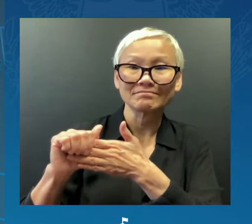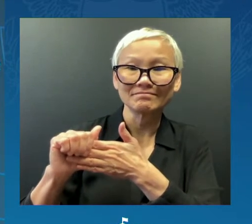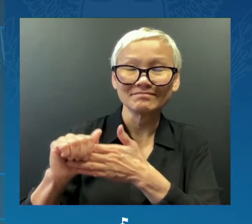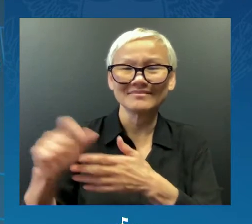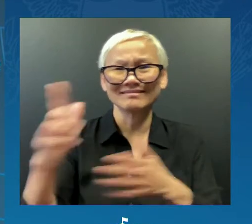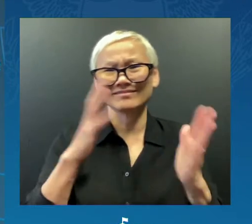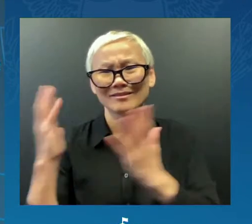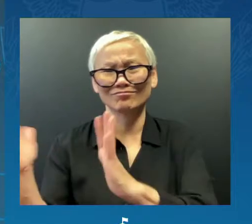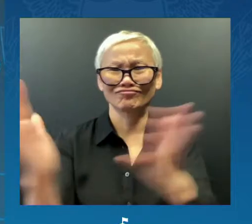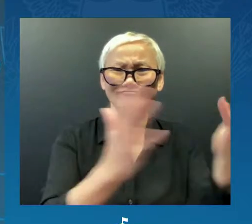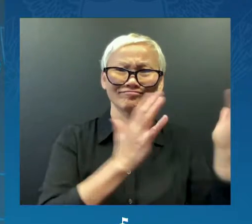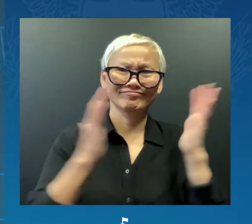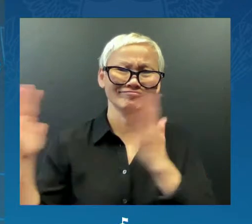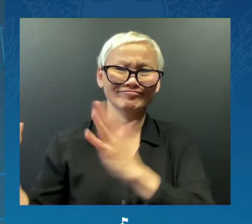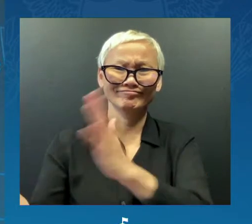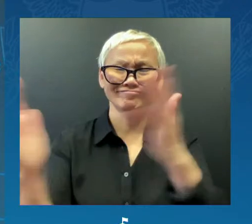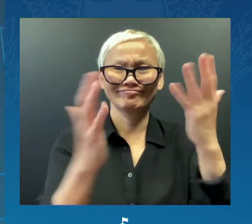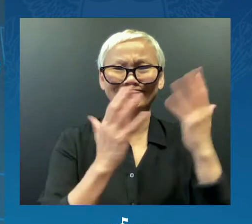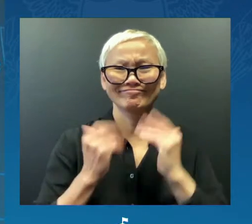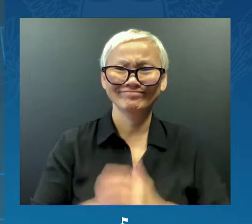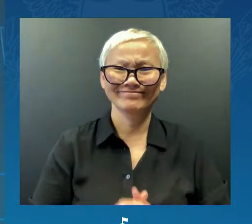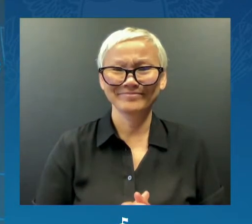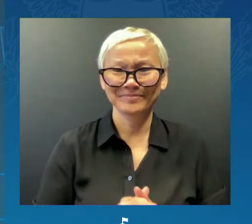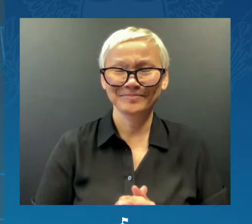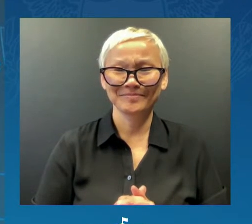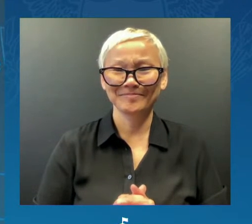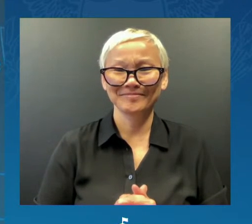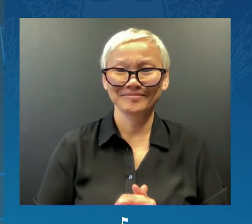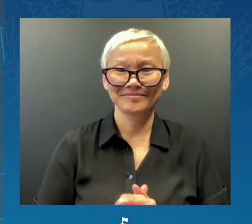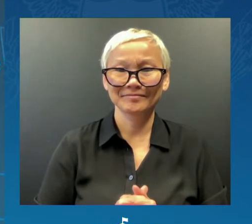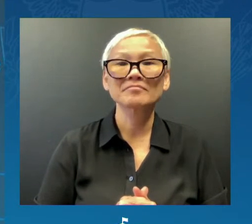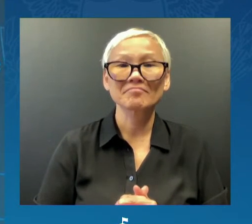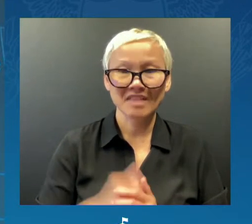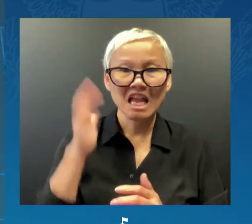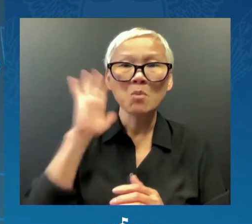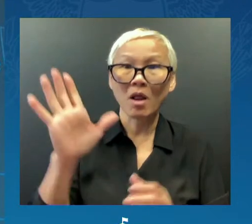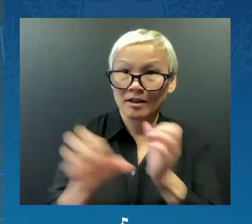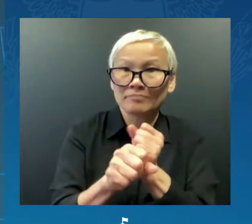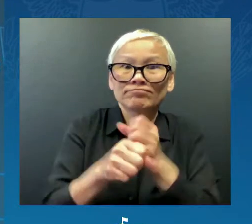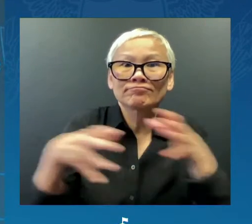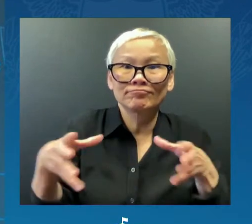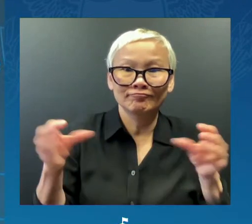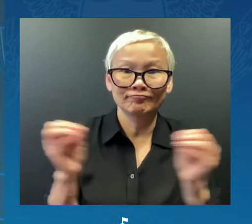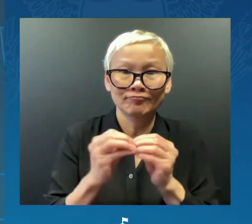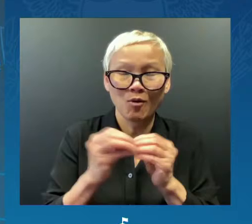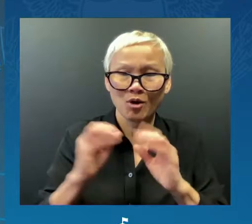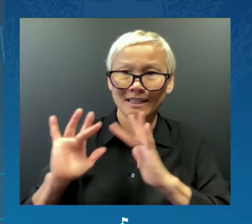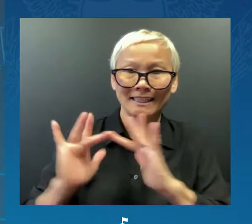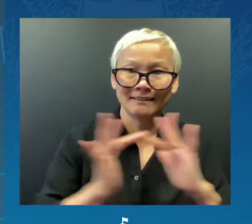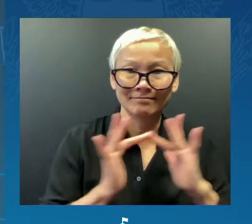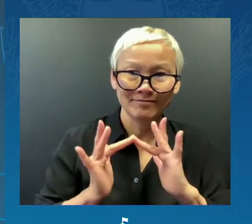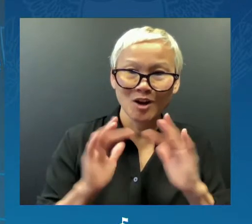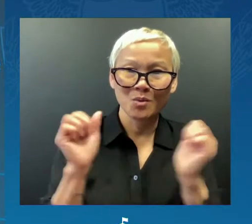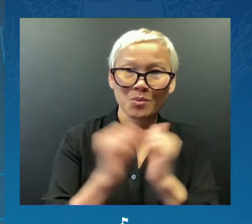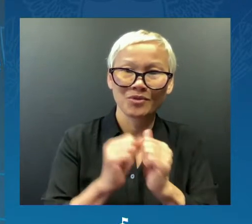with which we will expand networking for alumni and connect them with social impact and business investors.